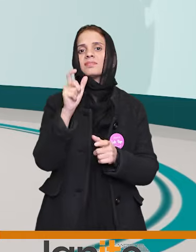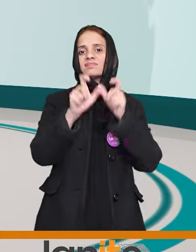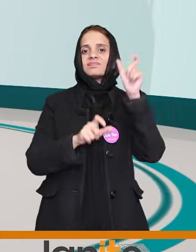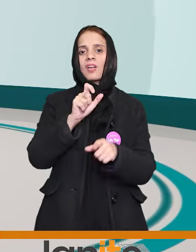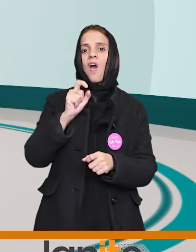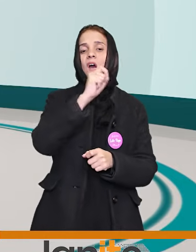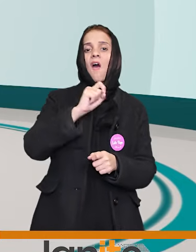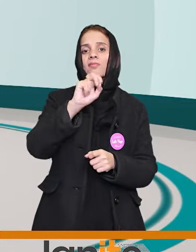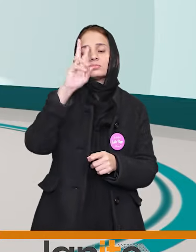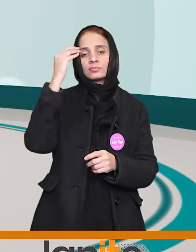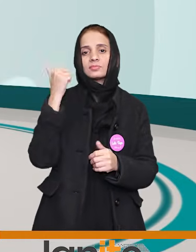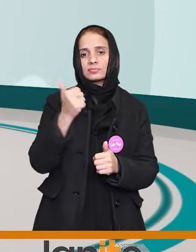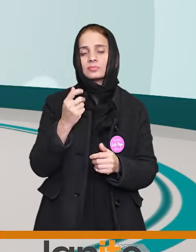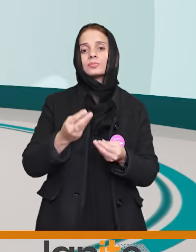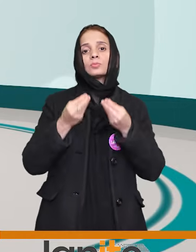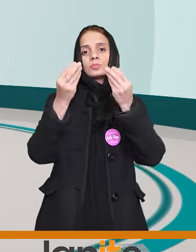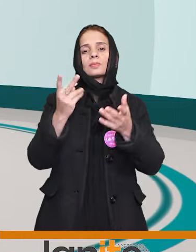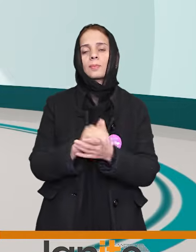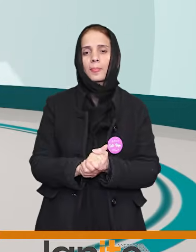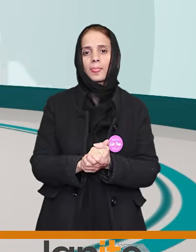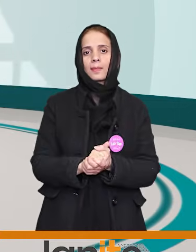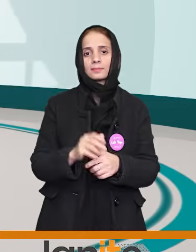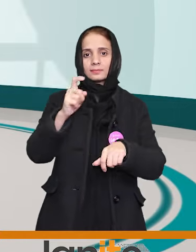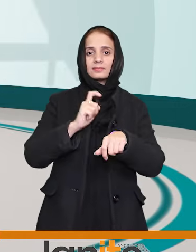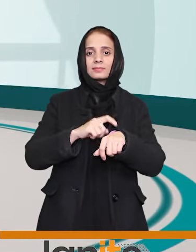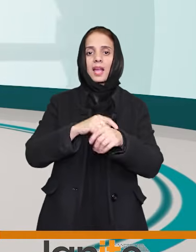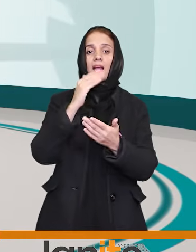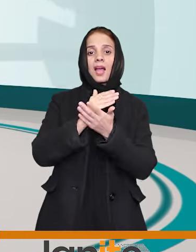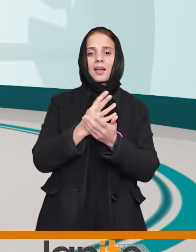And most importantly if you deliver a project on agreed timeline,